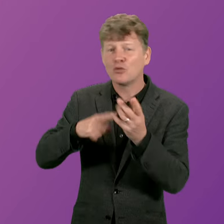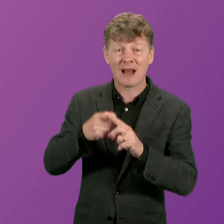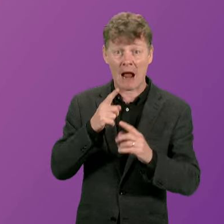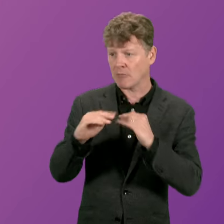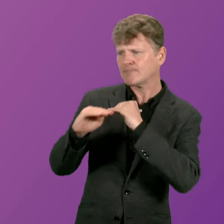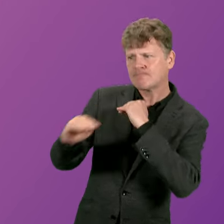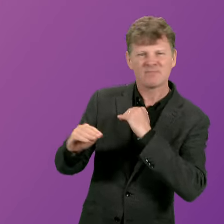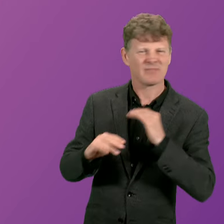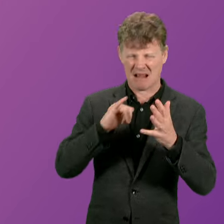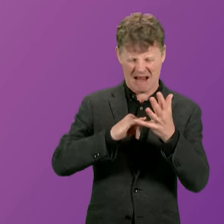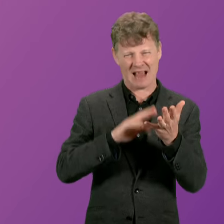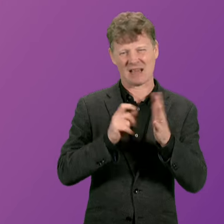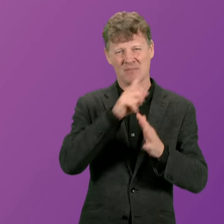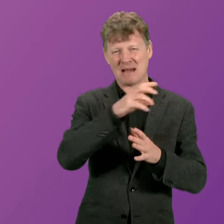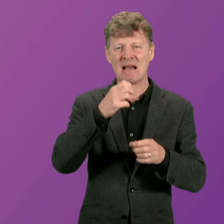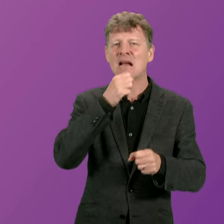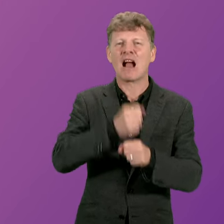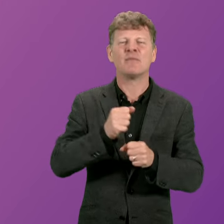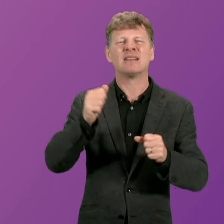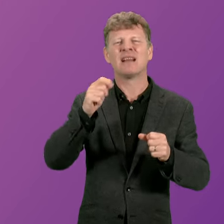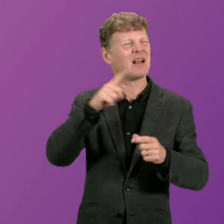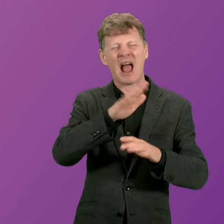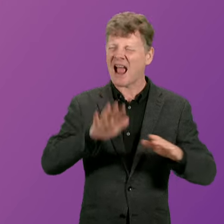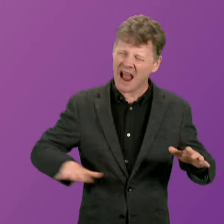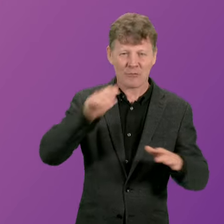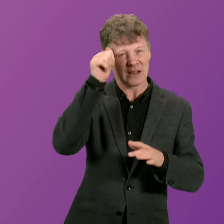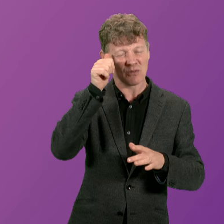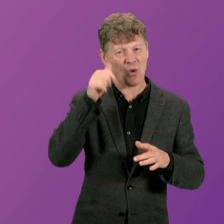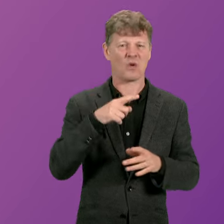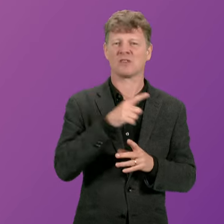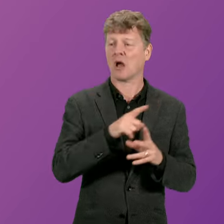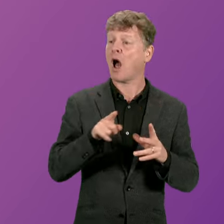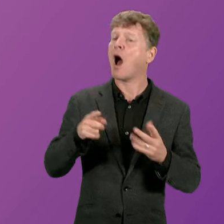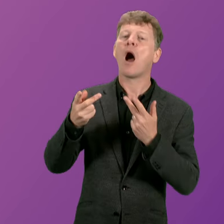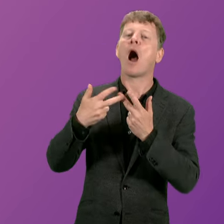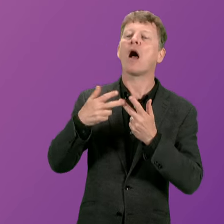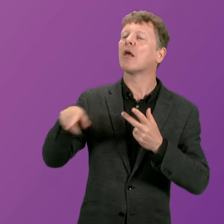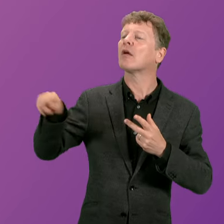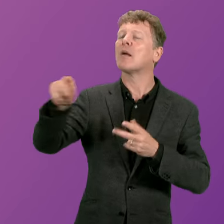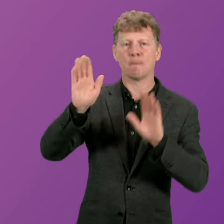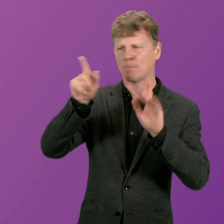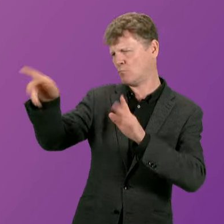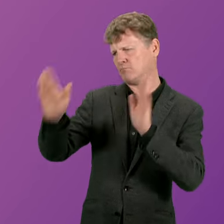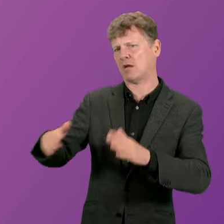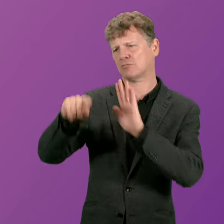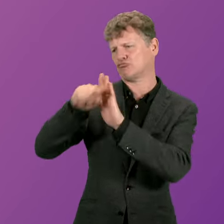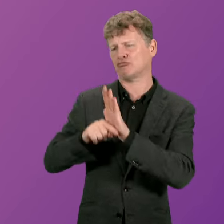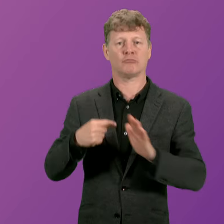Government that is famous for holding itself to a lower standard than it holds the rest of the country to. That is why it is one rule for the SNP and another standard for everybody else.